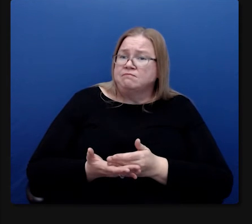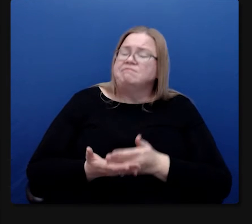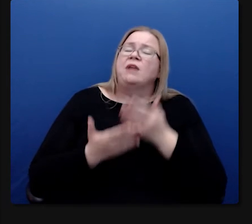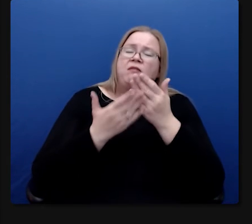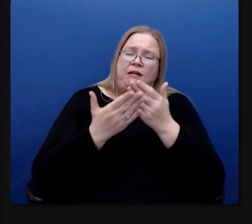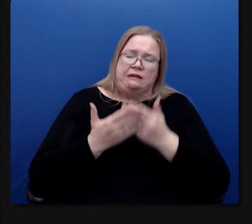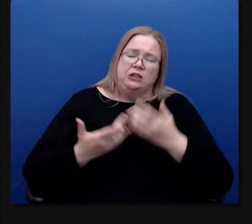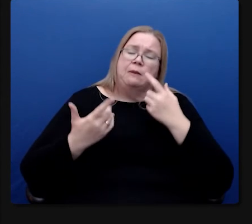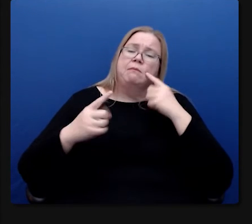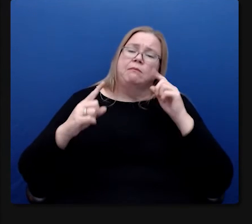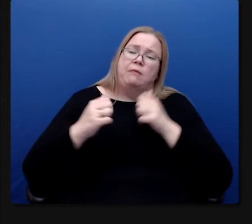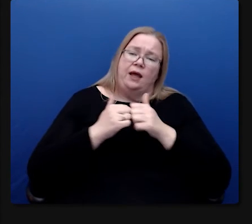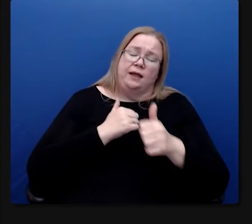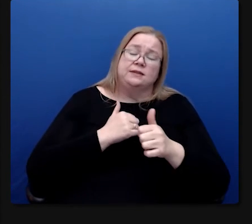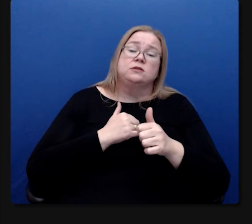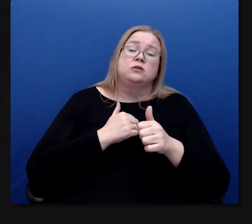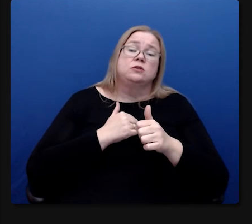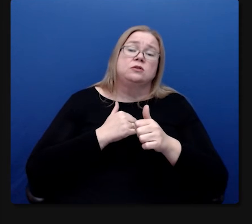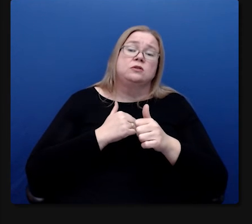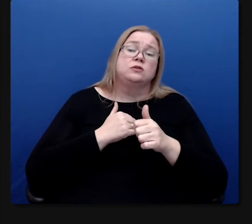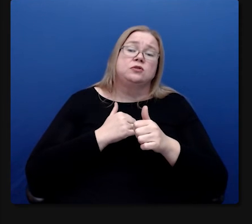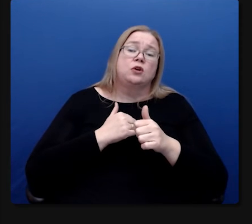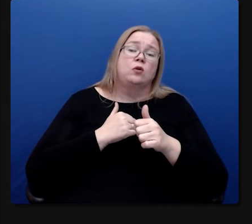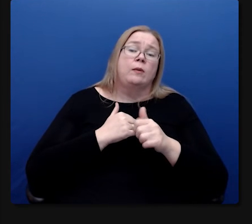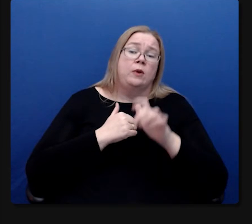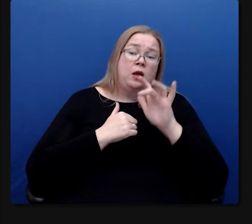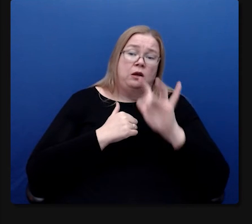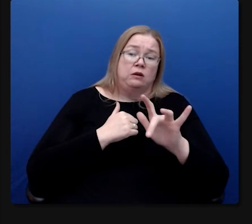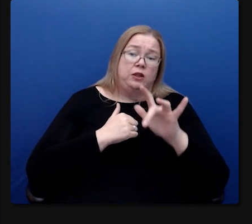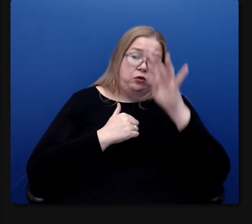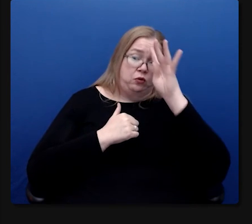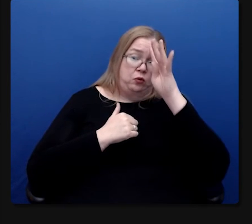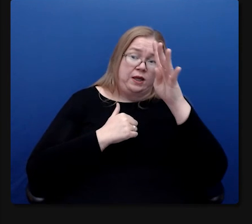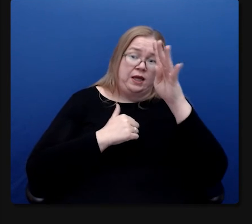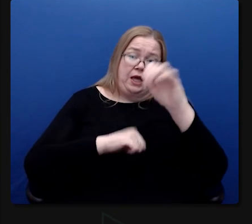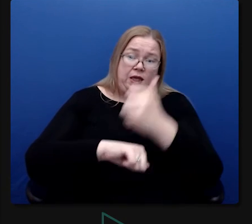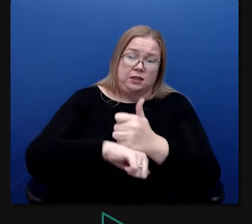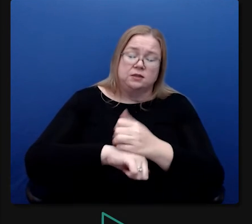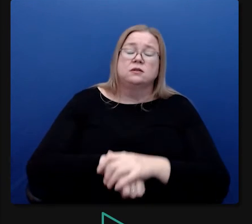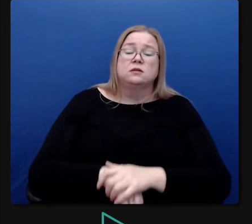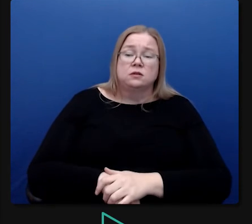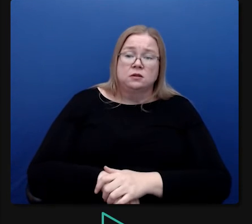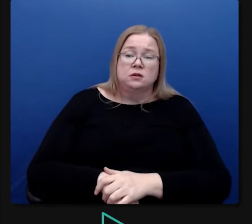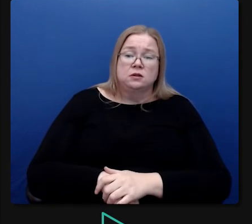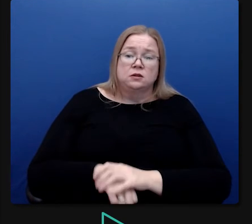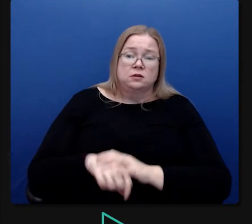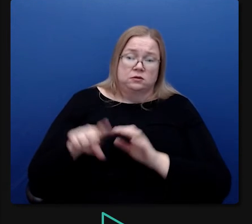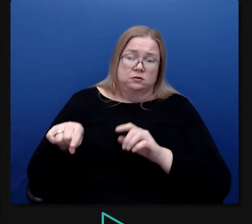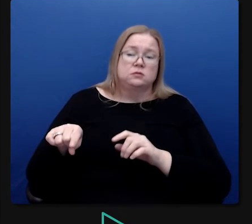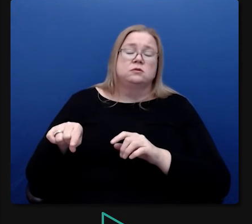And the validation's passed. So I'm going to click Create down here, down here at the bottom.